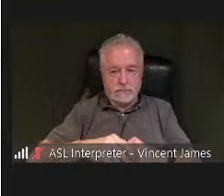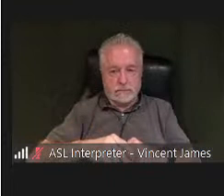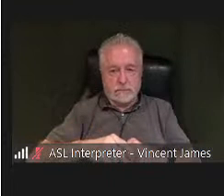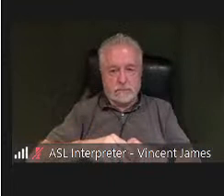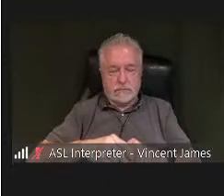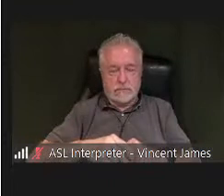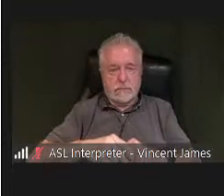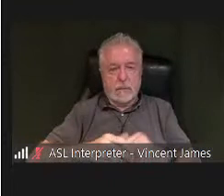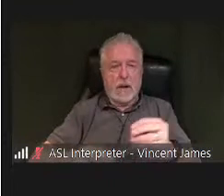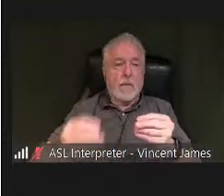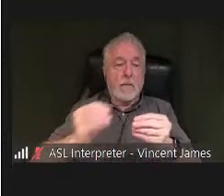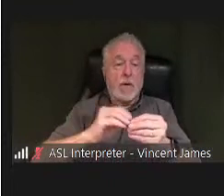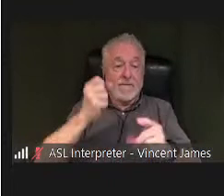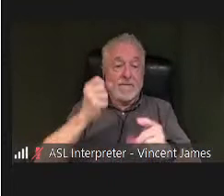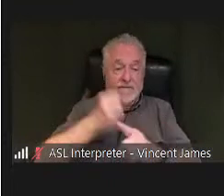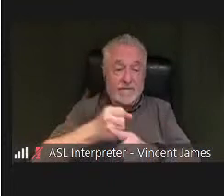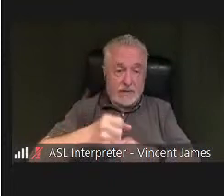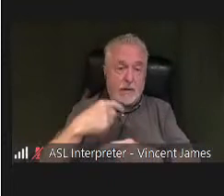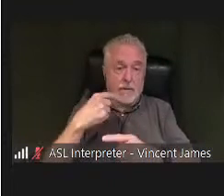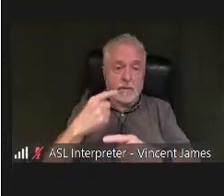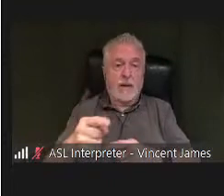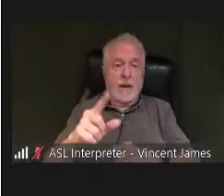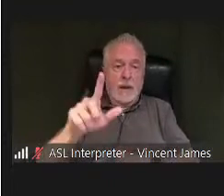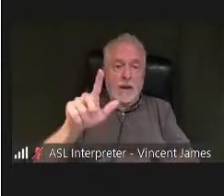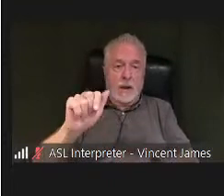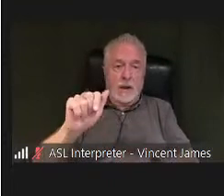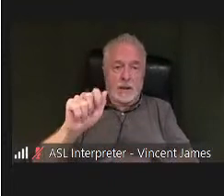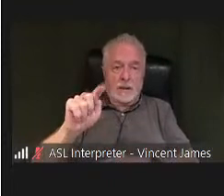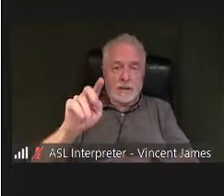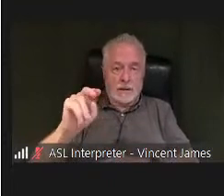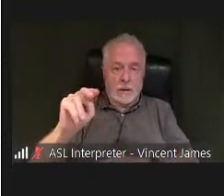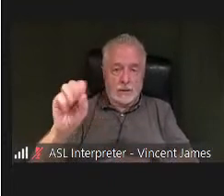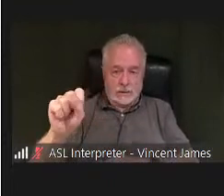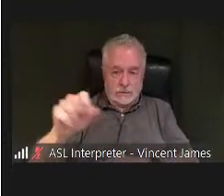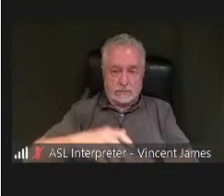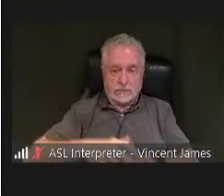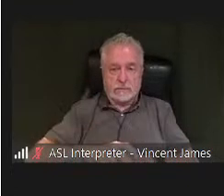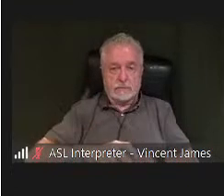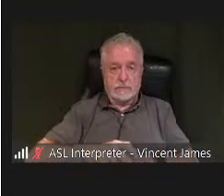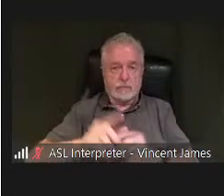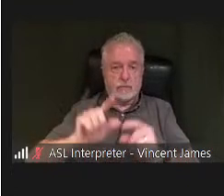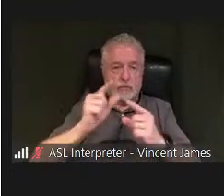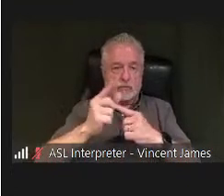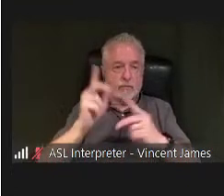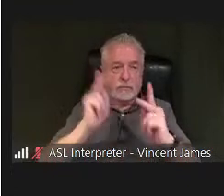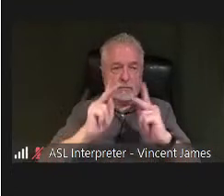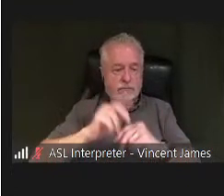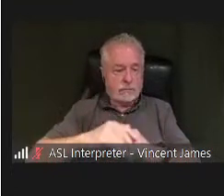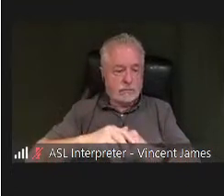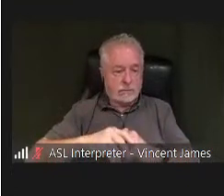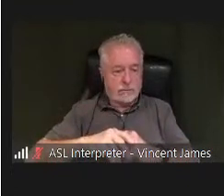The more affected ones have been the Latinos, the group of people have been